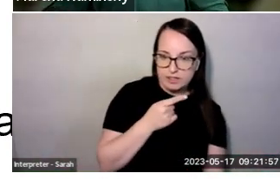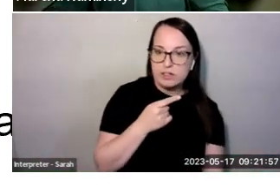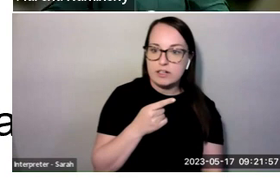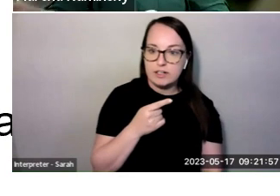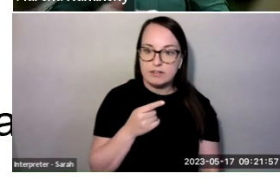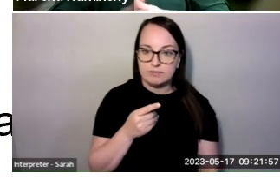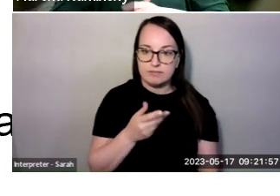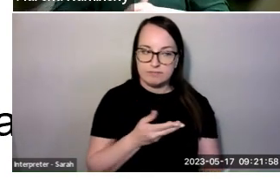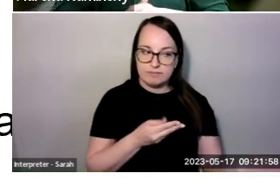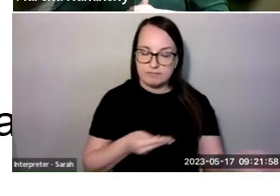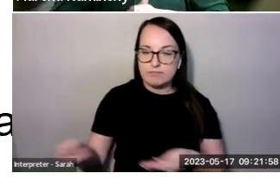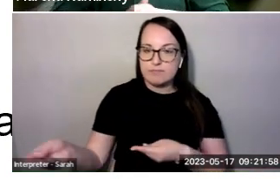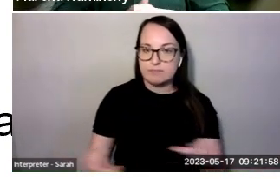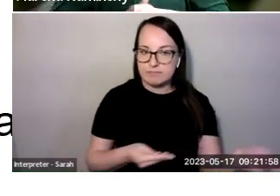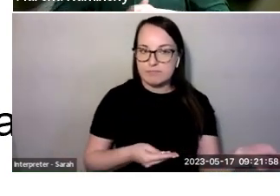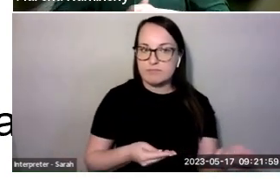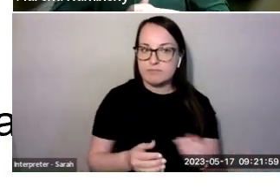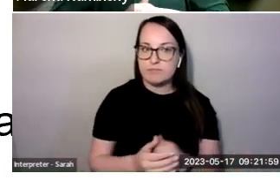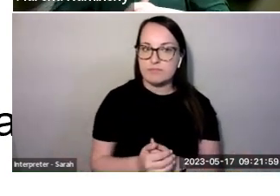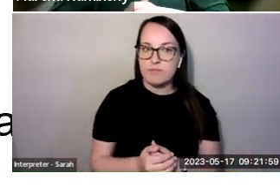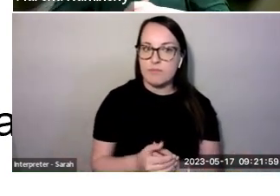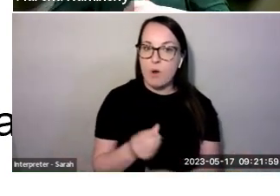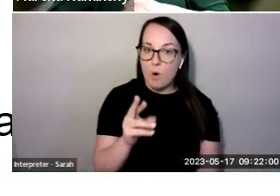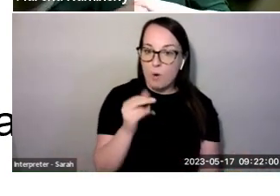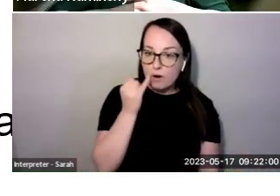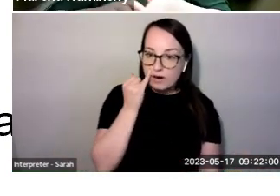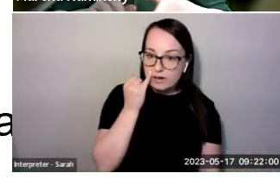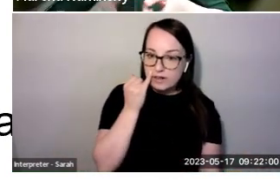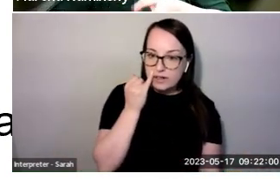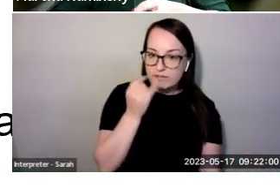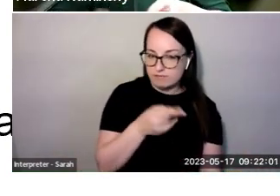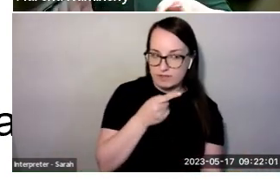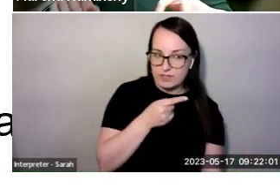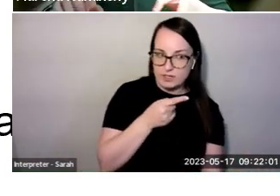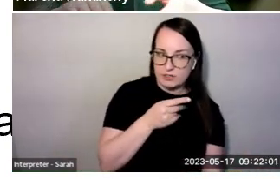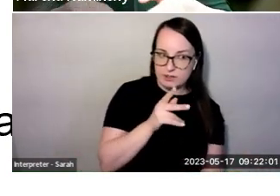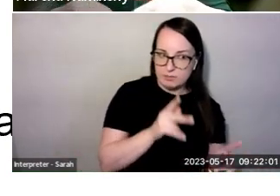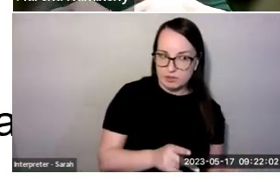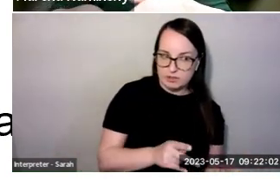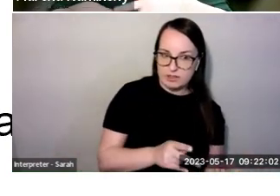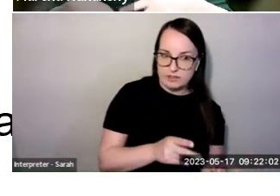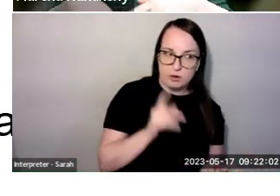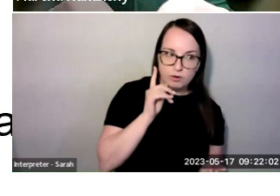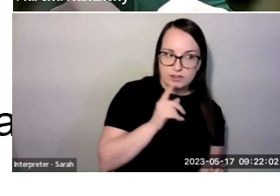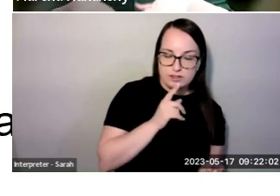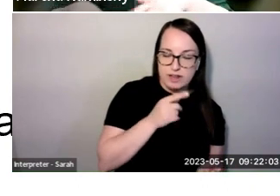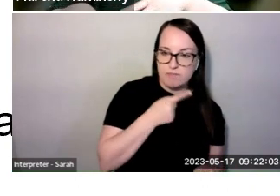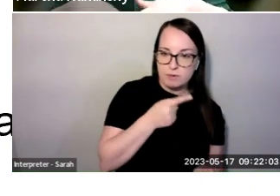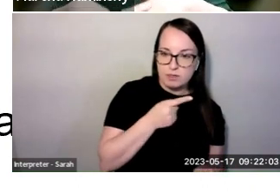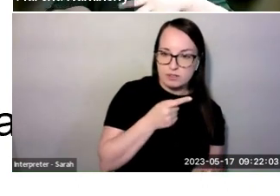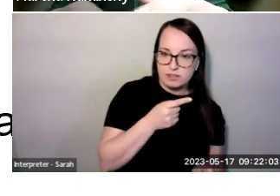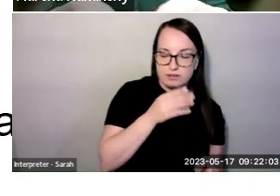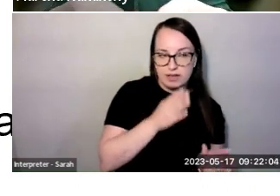a deaf or hard of hearing individual and a hearing individual or someone who doesn't know sign language.